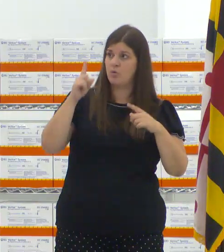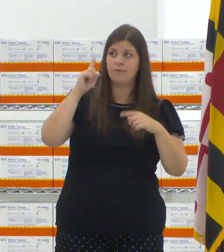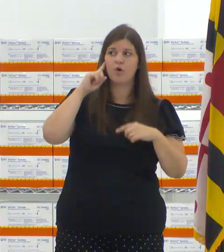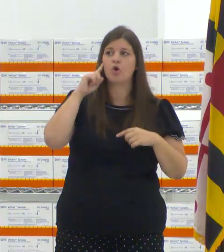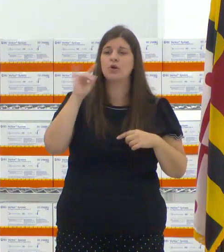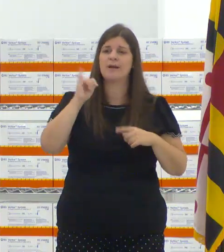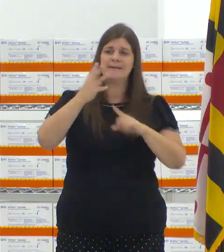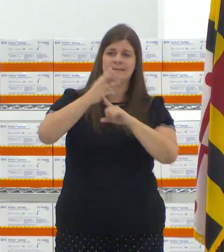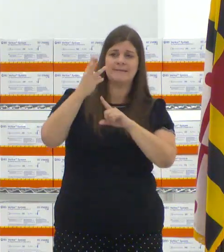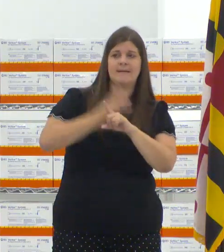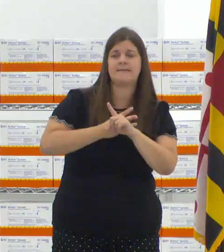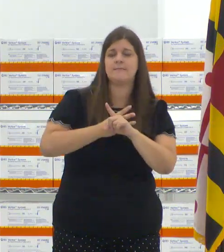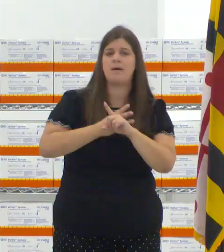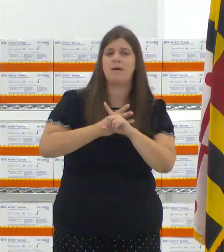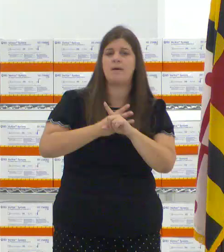[indiscernible]